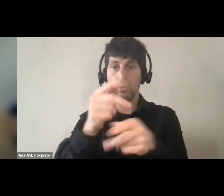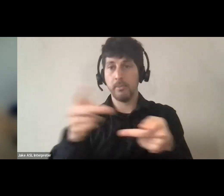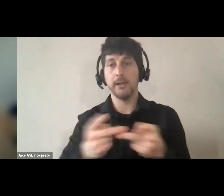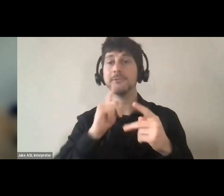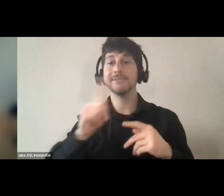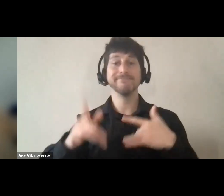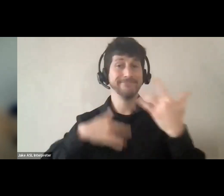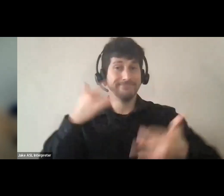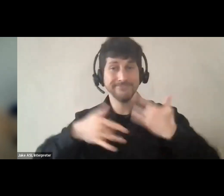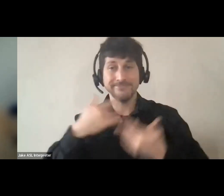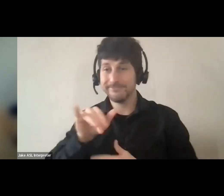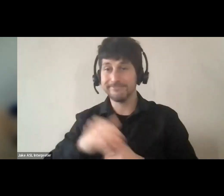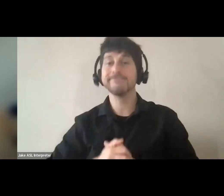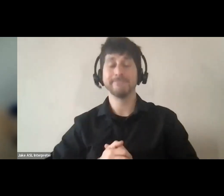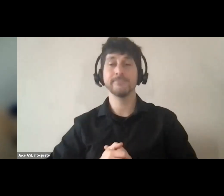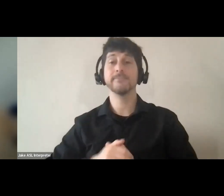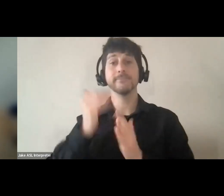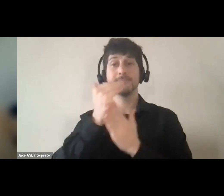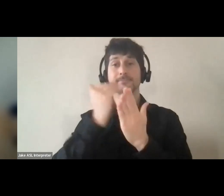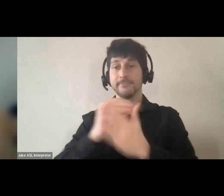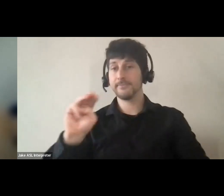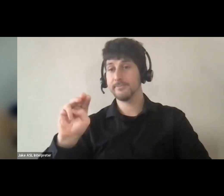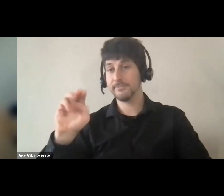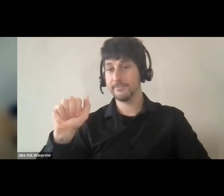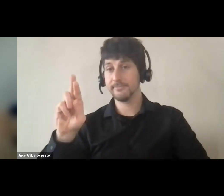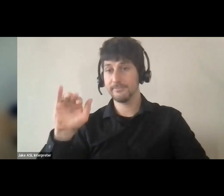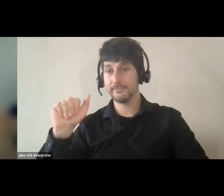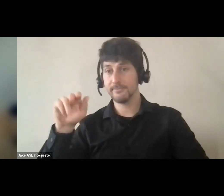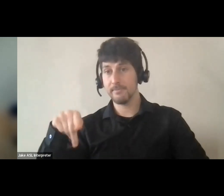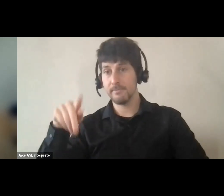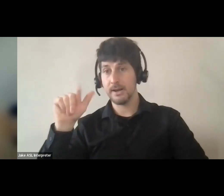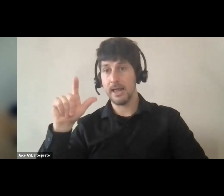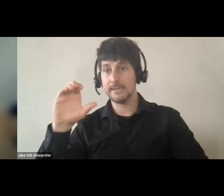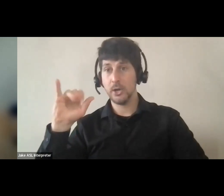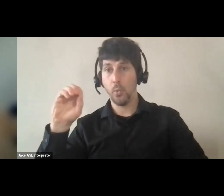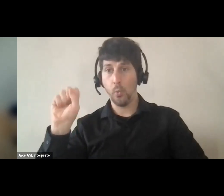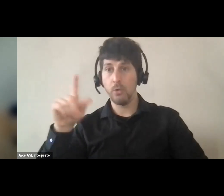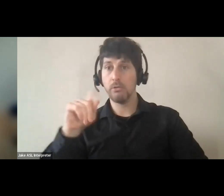We have Ansuyar Naiken who has been involved with centers in Indiana, but also has a vast history with working with different communities and talking about culture and racial diversity and understanding how to bring that within your workplace. We are excited to have you as well.